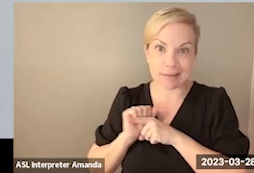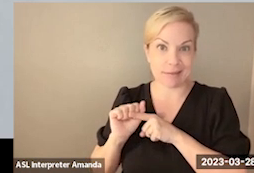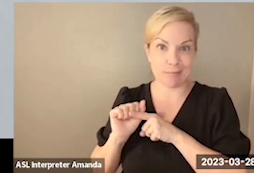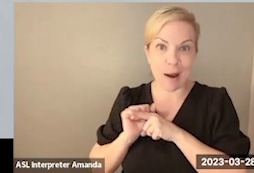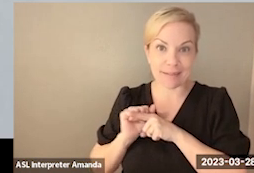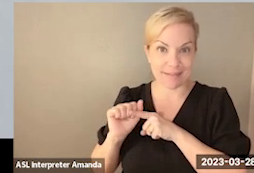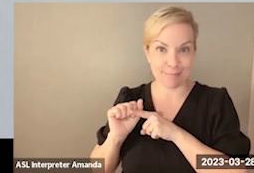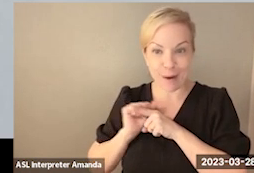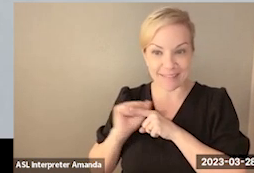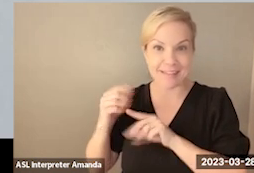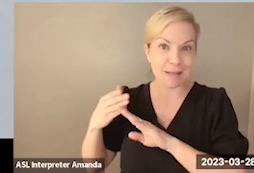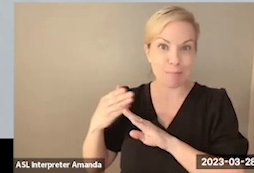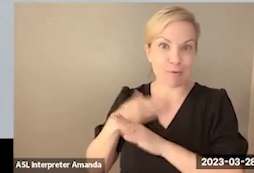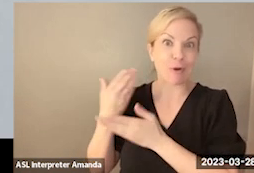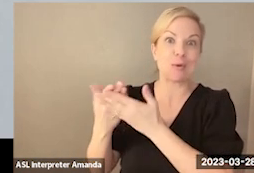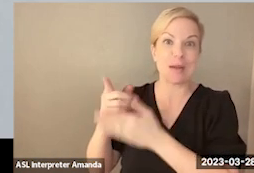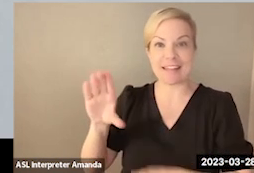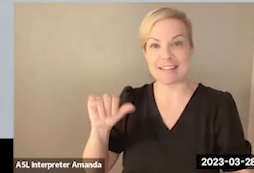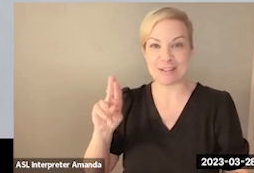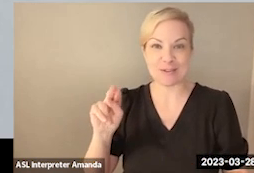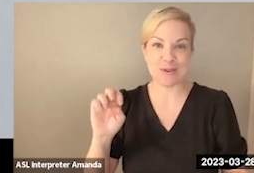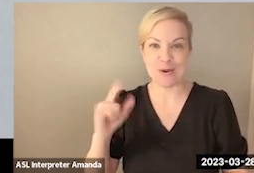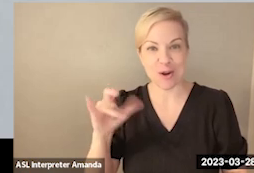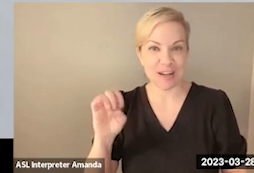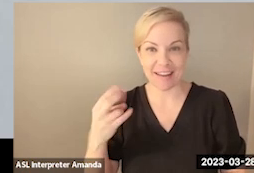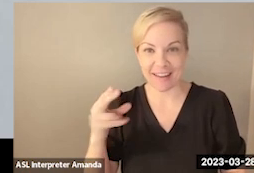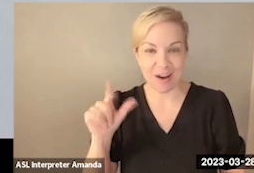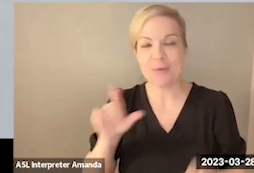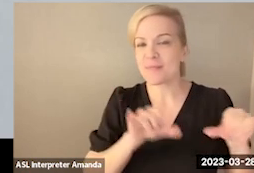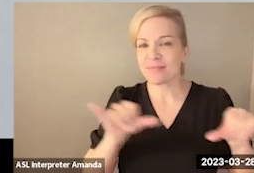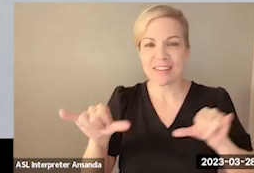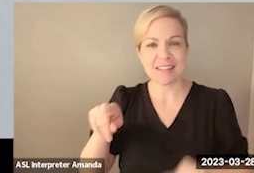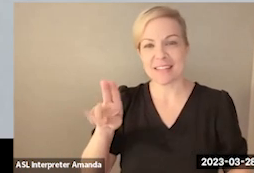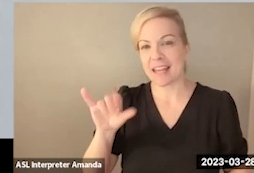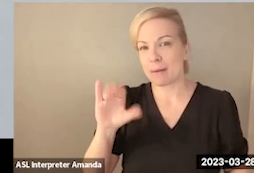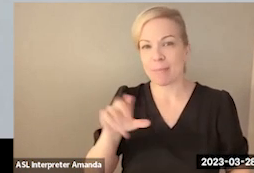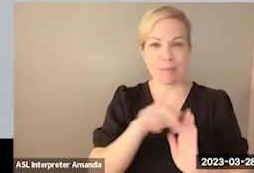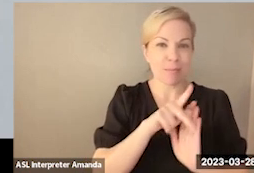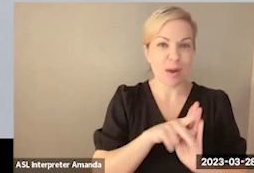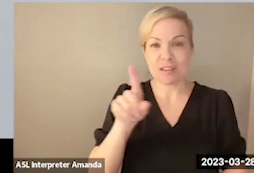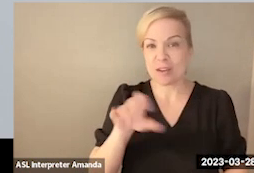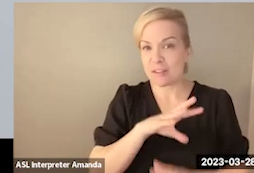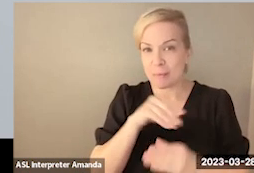Debbie Stine, Science & Technology Policy Academy: The same thing is true in public policy. You gotta participate in N. Espn and other public policy groups.